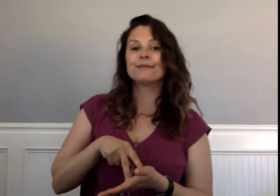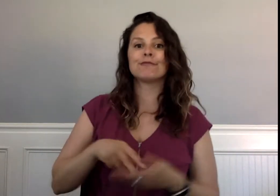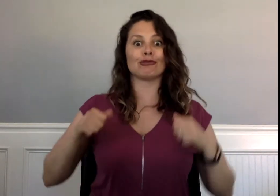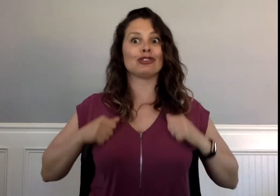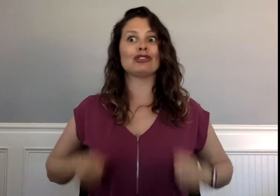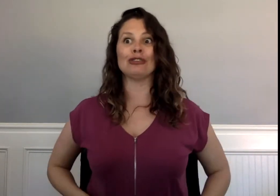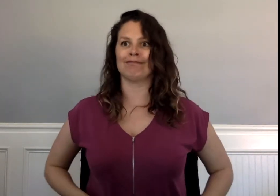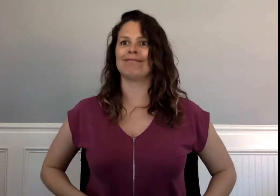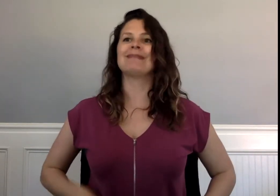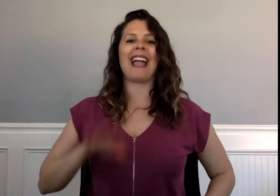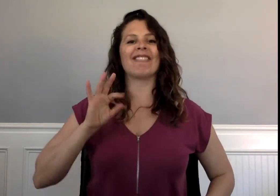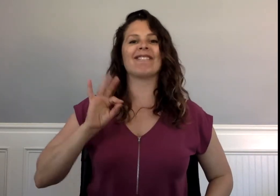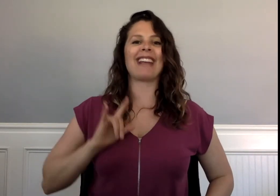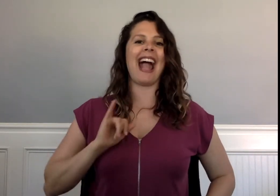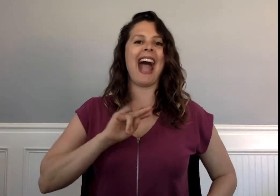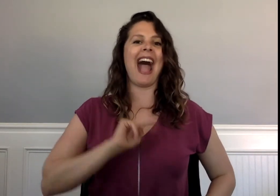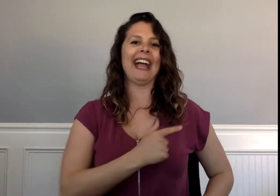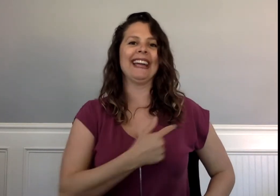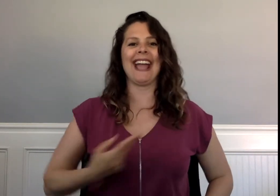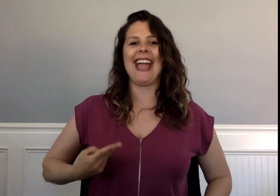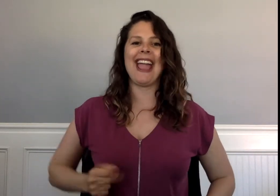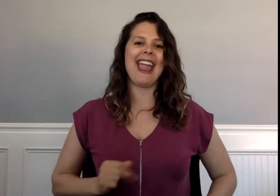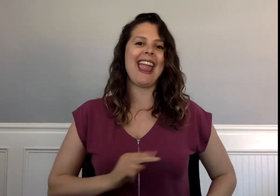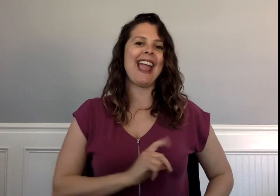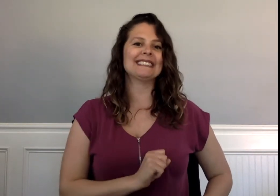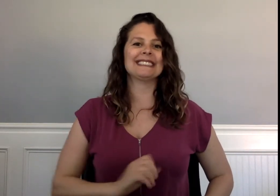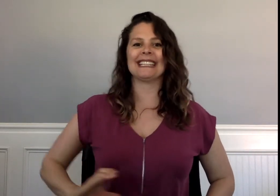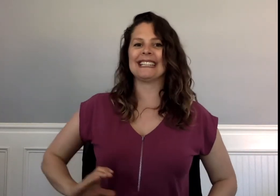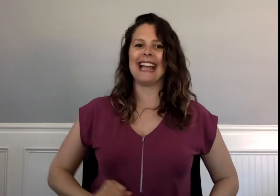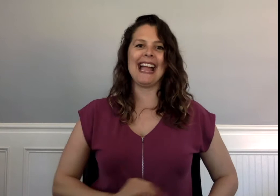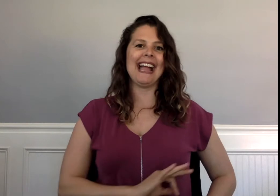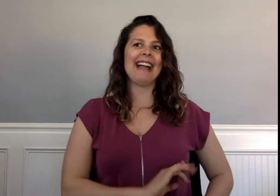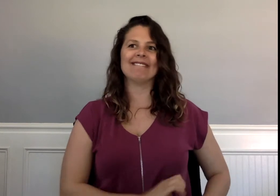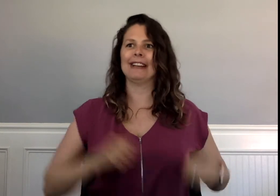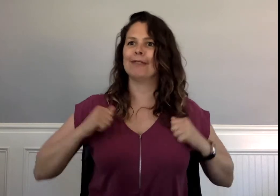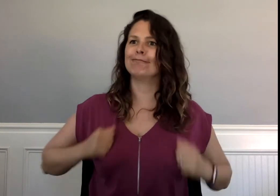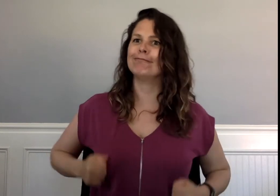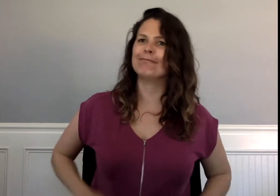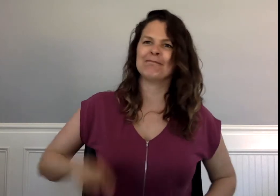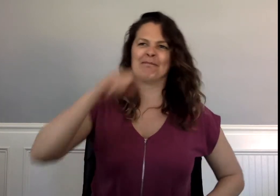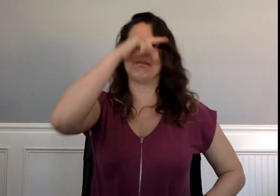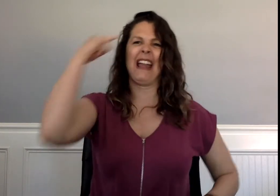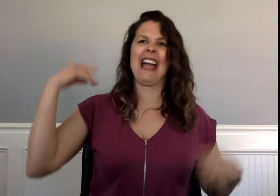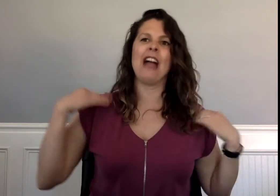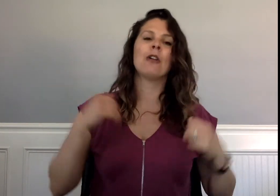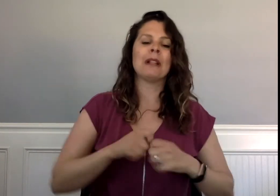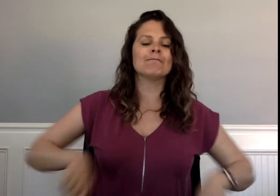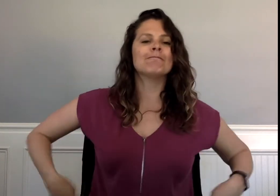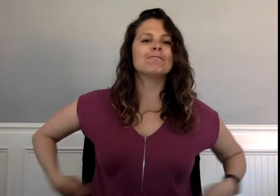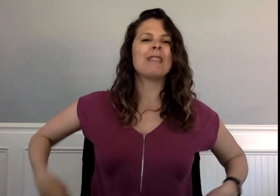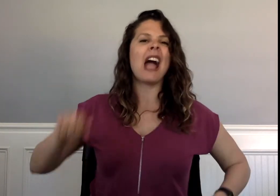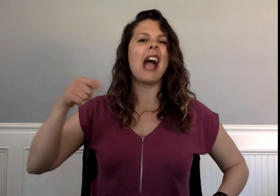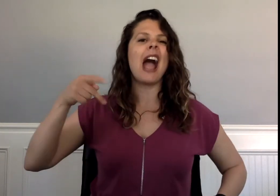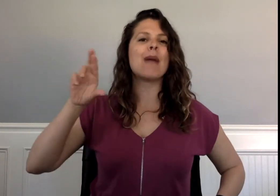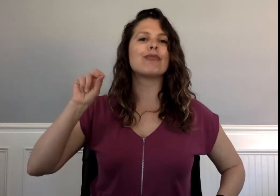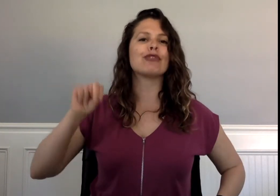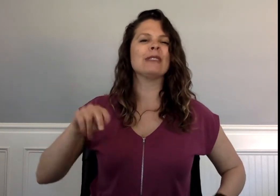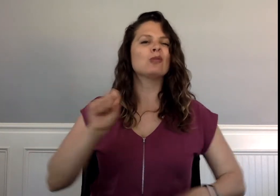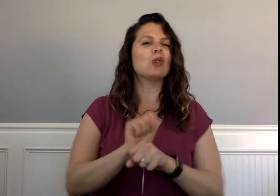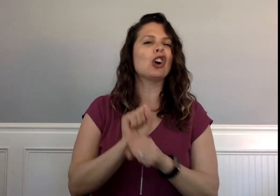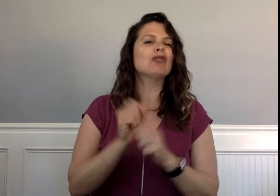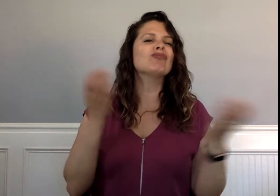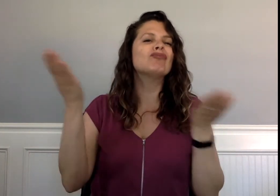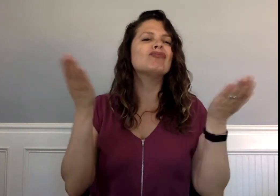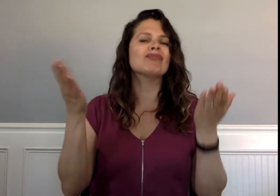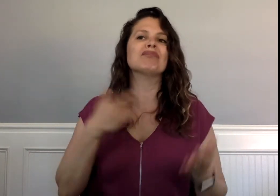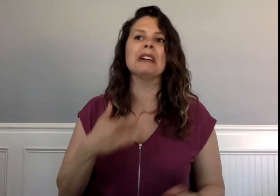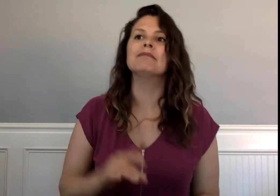She wore the same Flying Hands Café black T-shirt and apron as the other servers.